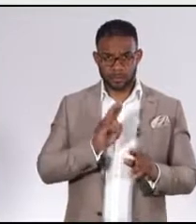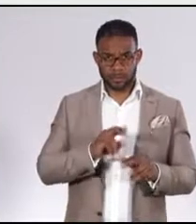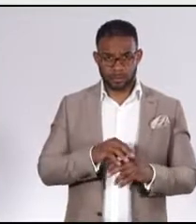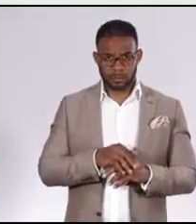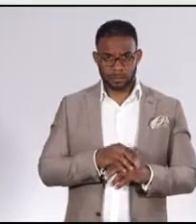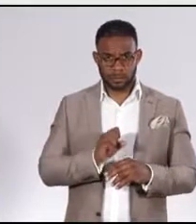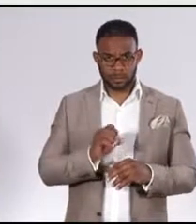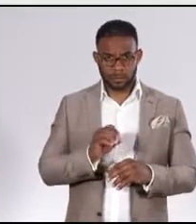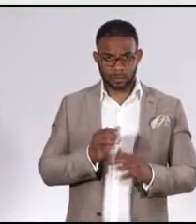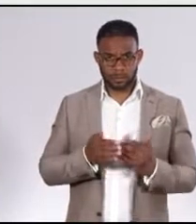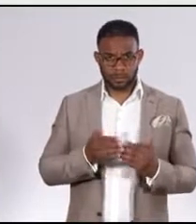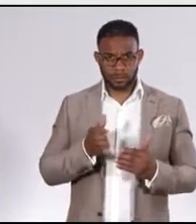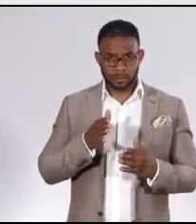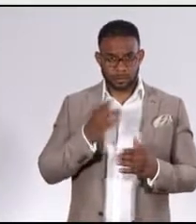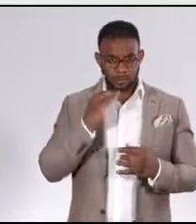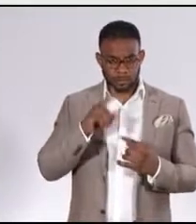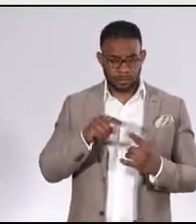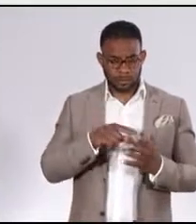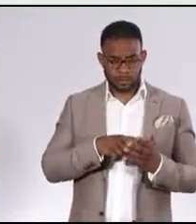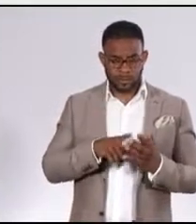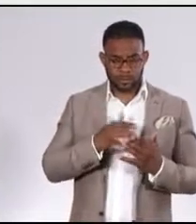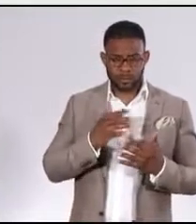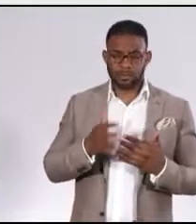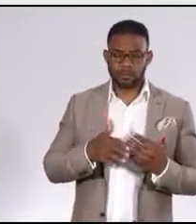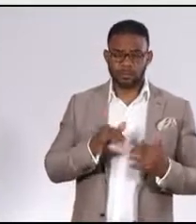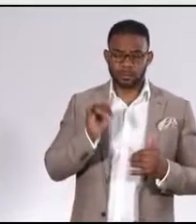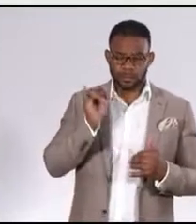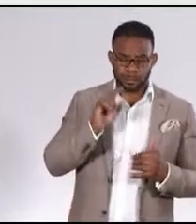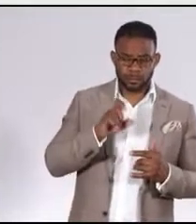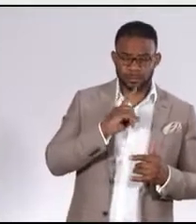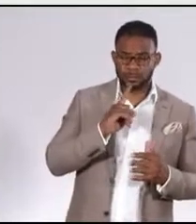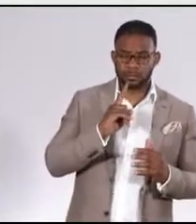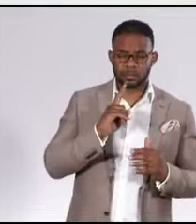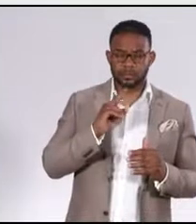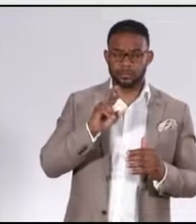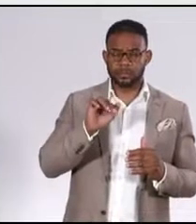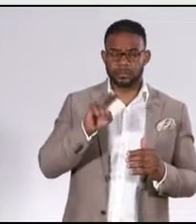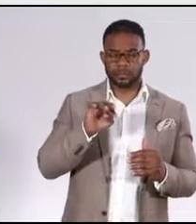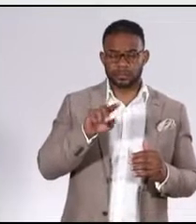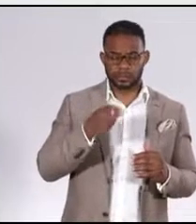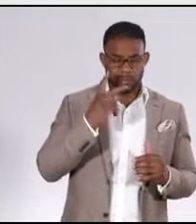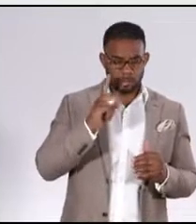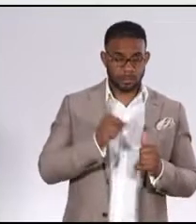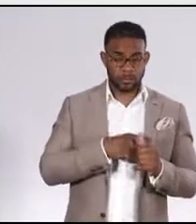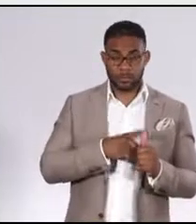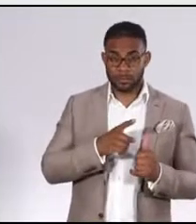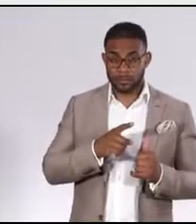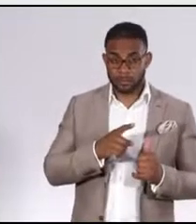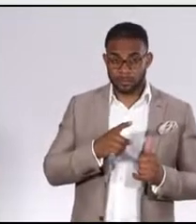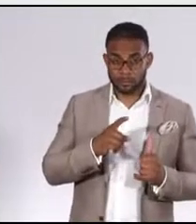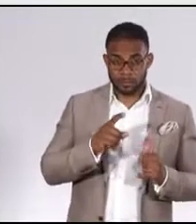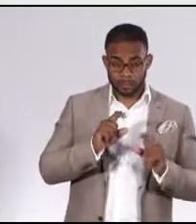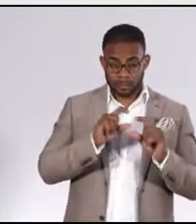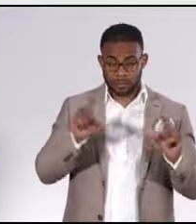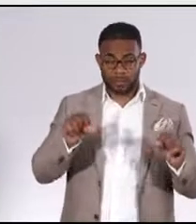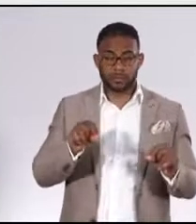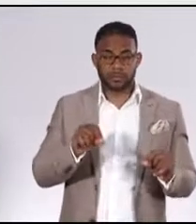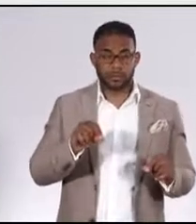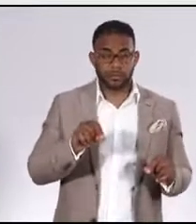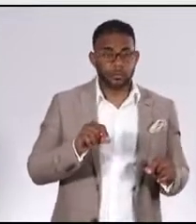the easiest way to think about these is kind of bars that are ranking. So we see here first, that a trouble hearing with background noise